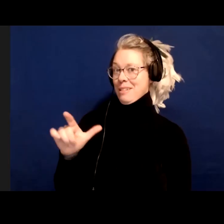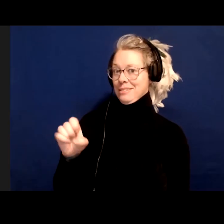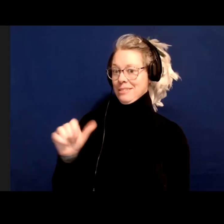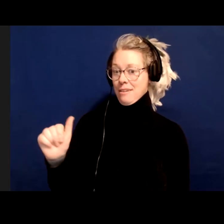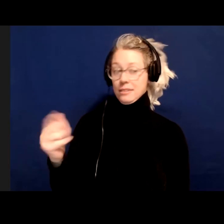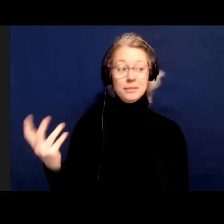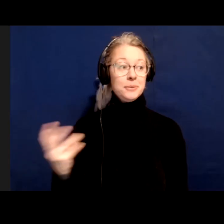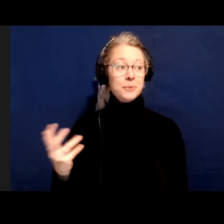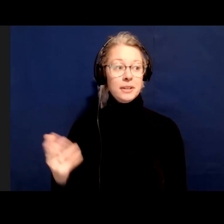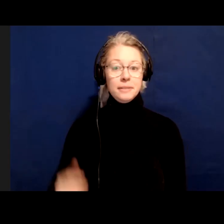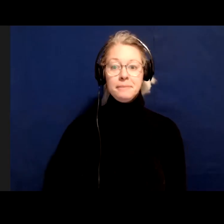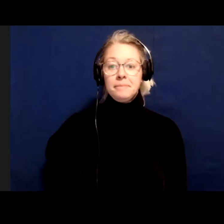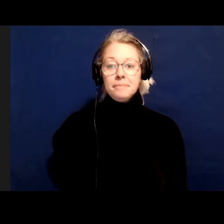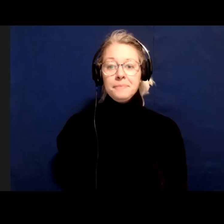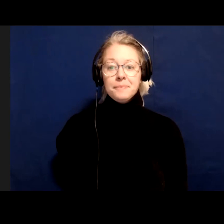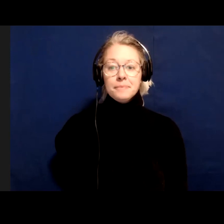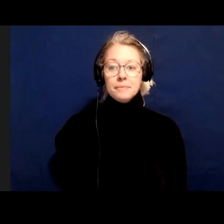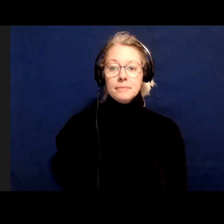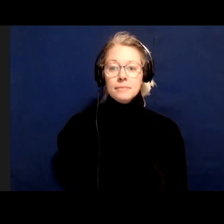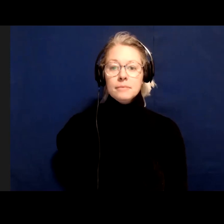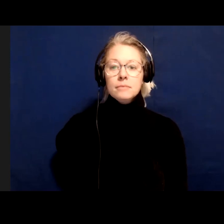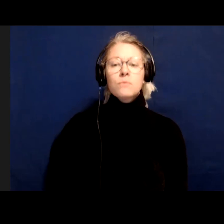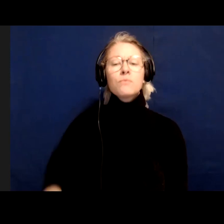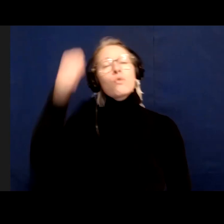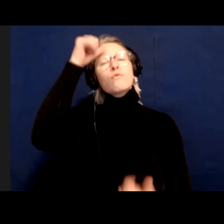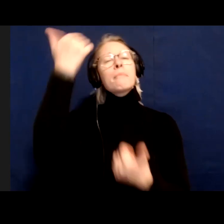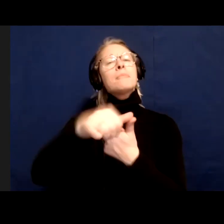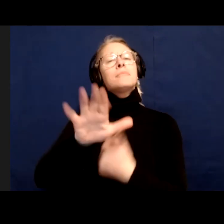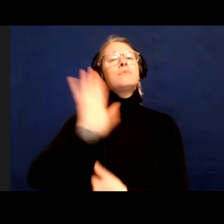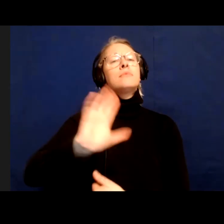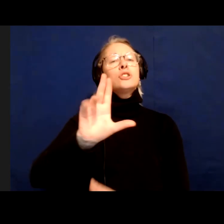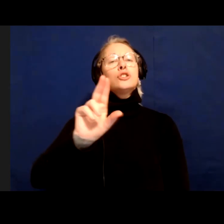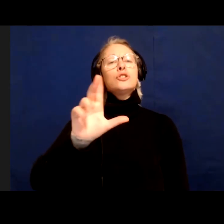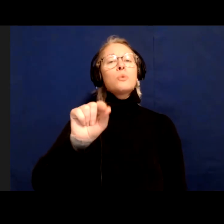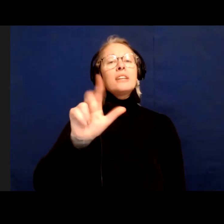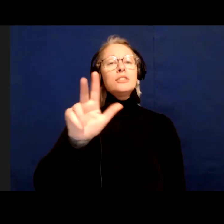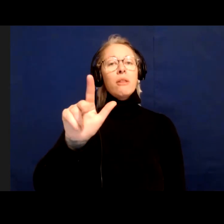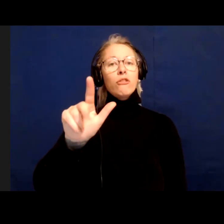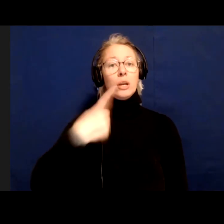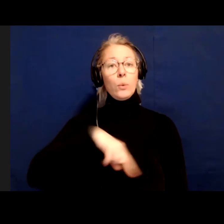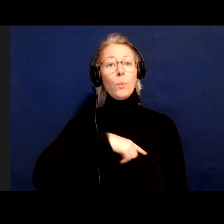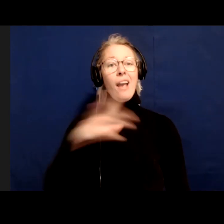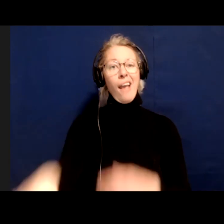is many of you will recall that our budget for 2023 included an additional one-time investment